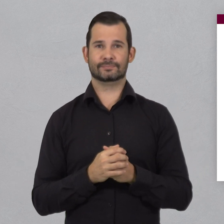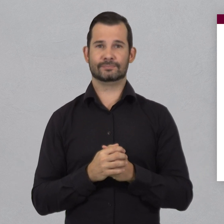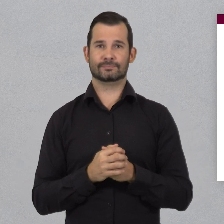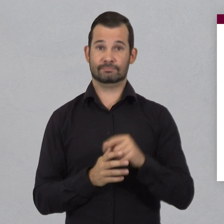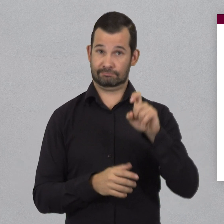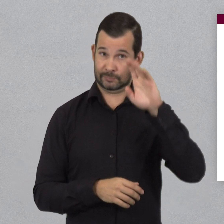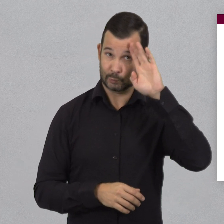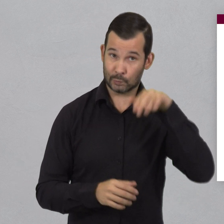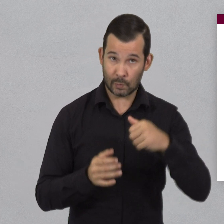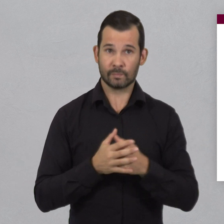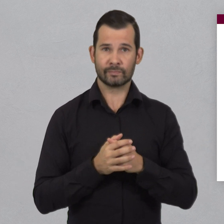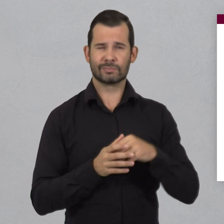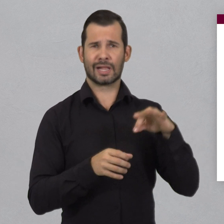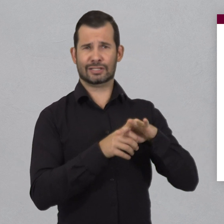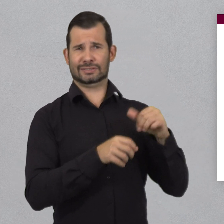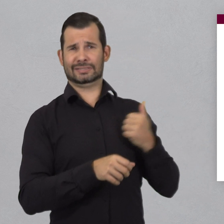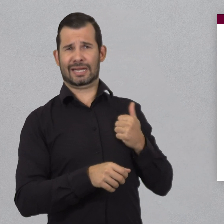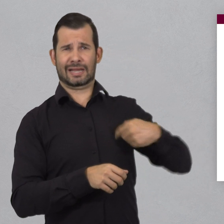Did you know? Elections Canada is